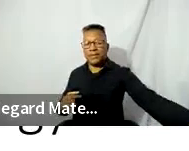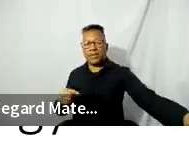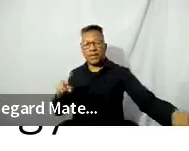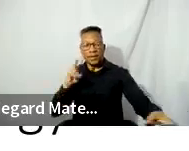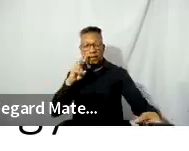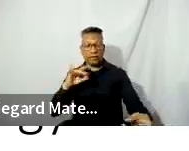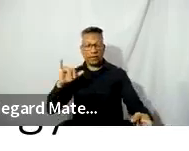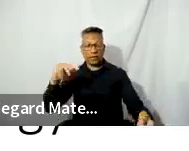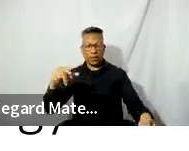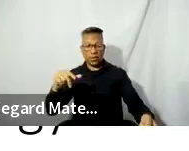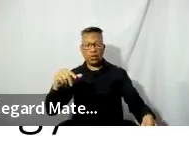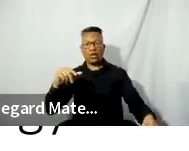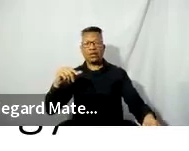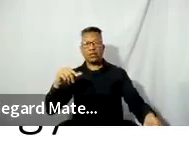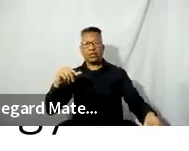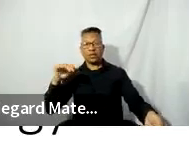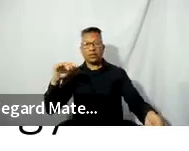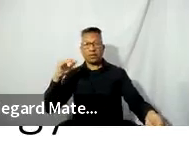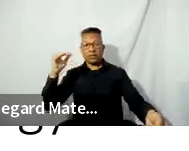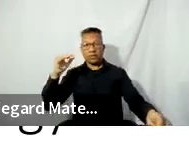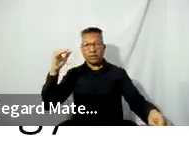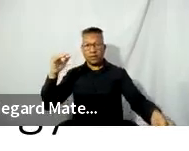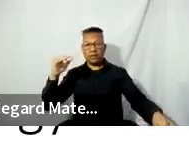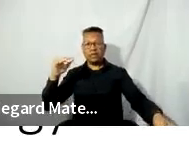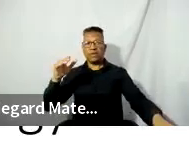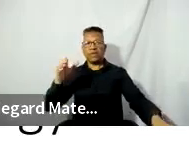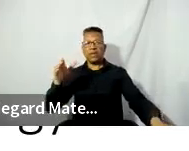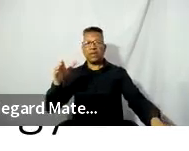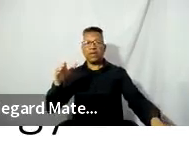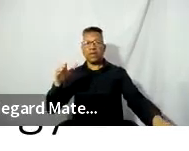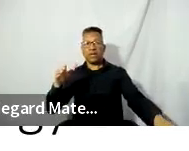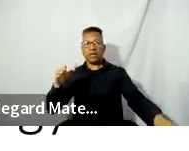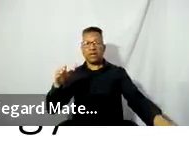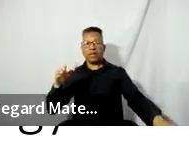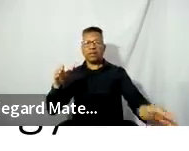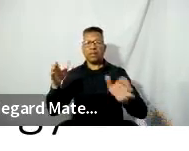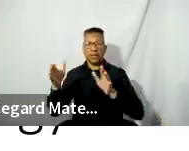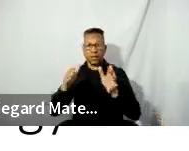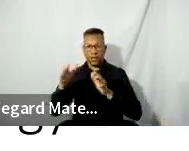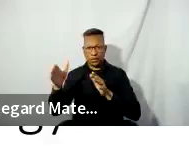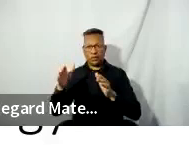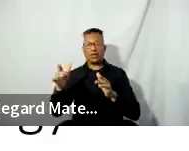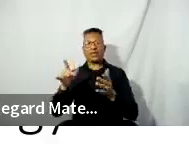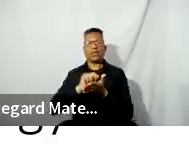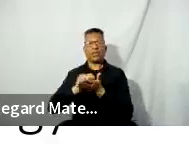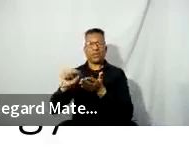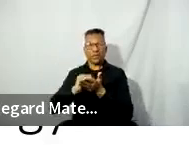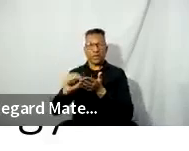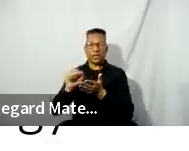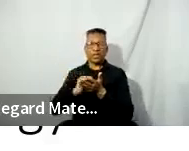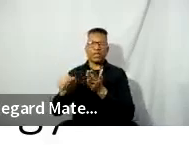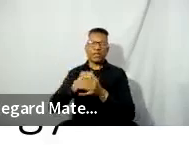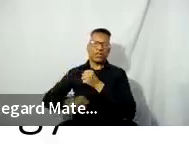that Vigotsky had been developing up to that point from his early right ghtings from 1920 floor from 1920 floor on and is certainly you